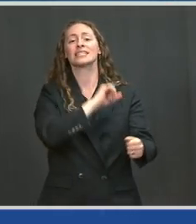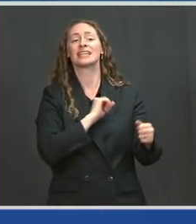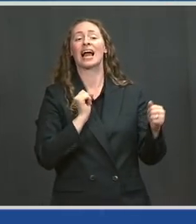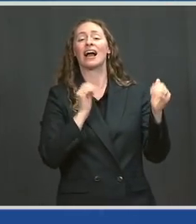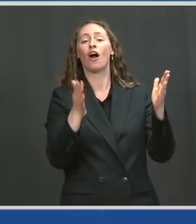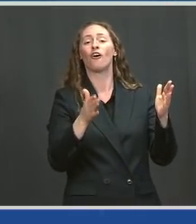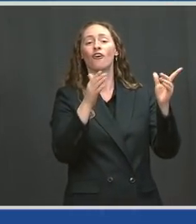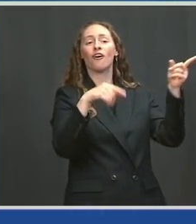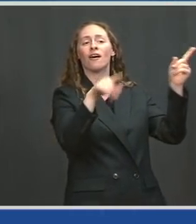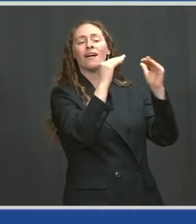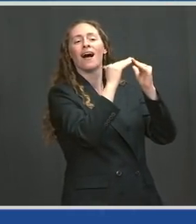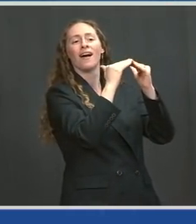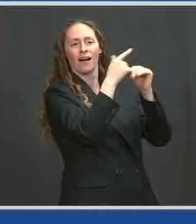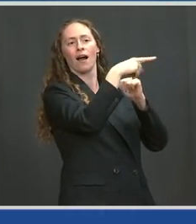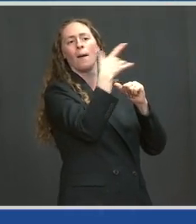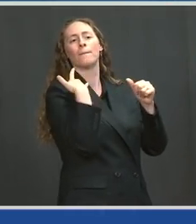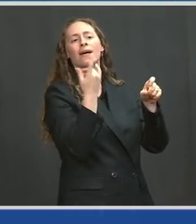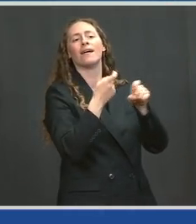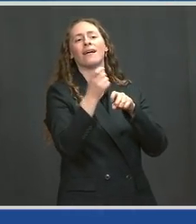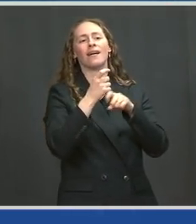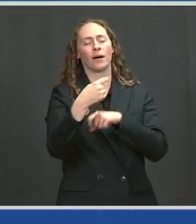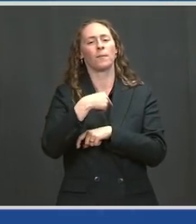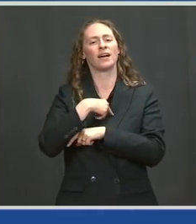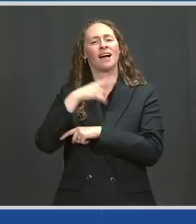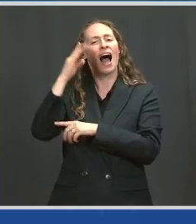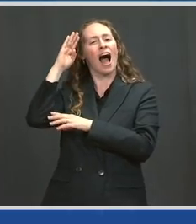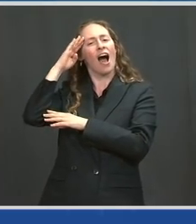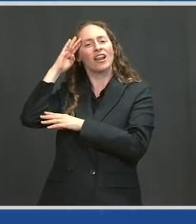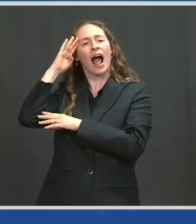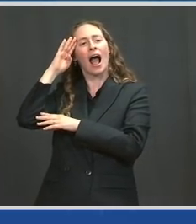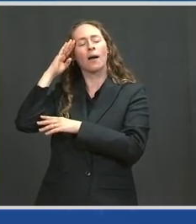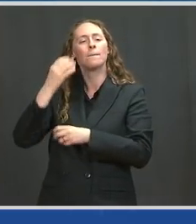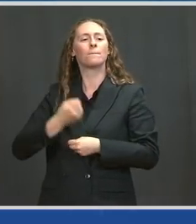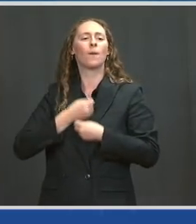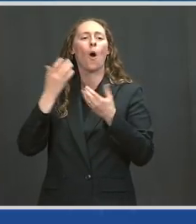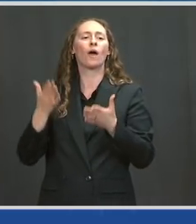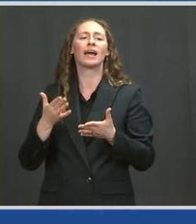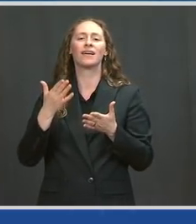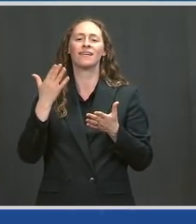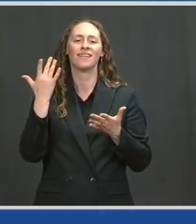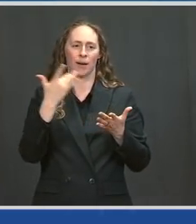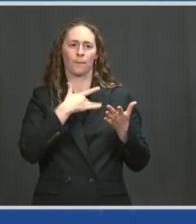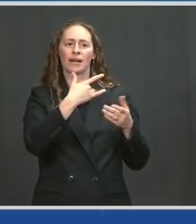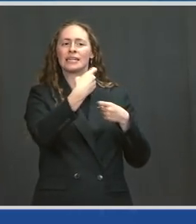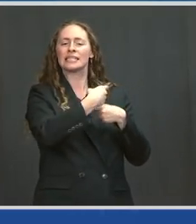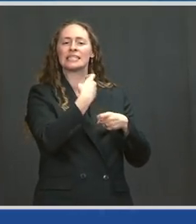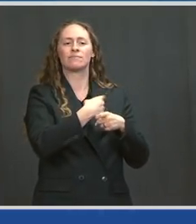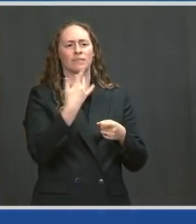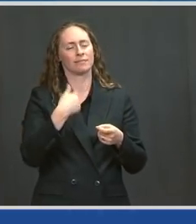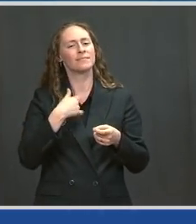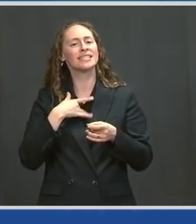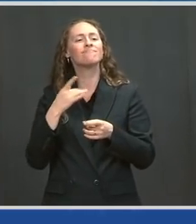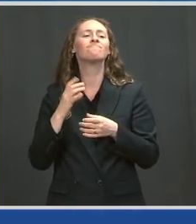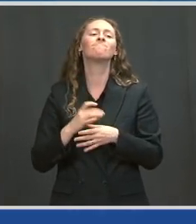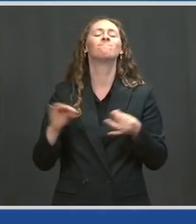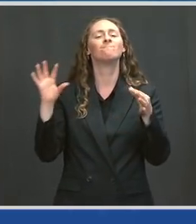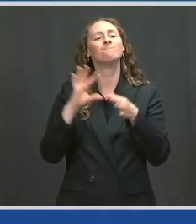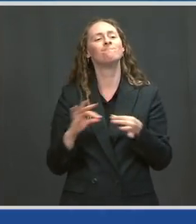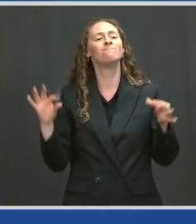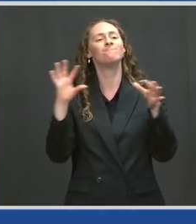They think I did it because I'm Irish. They think I did it because we Irish, we have a little chip on our shoulder a little bit sometimes.